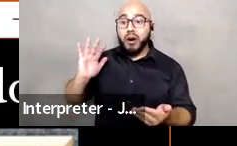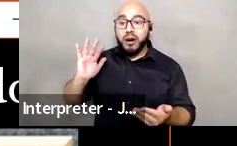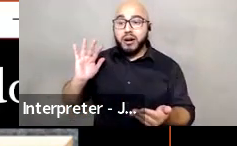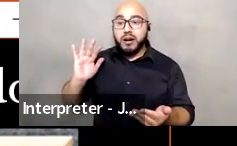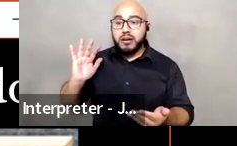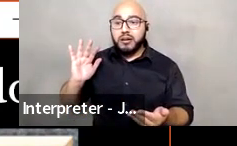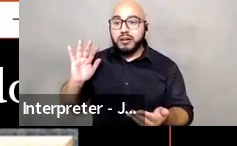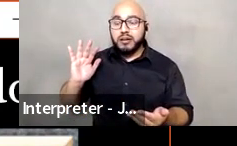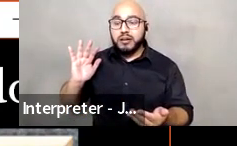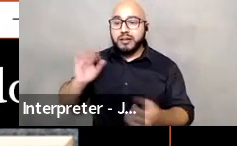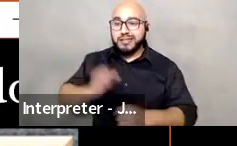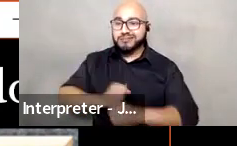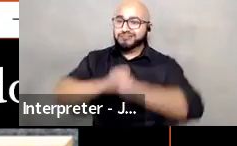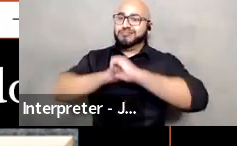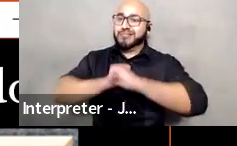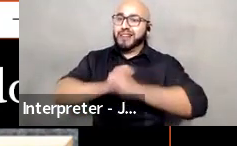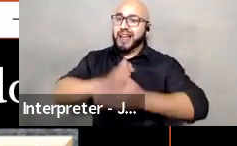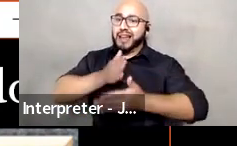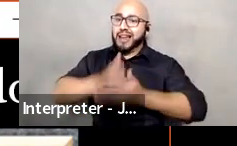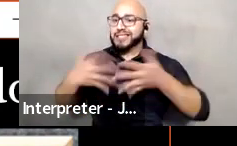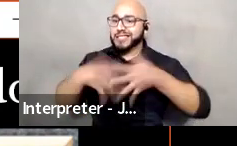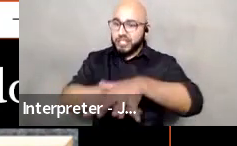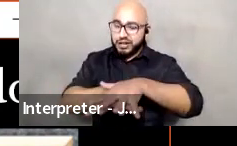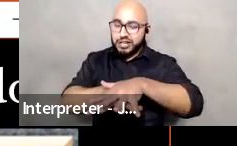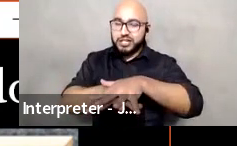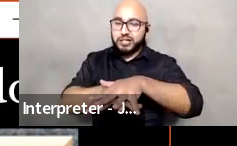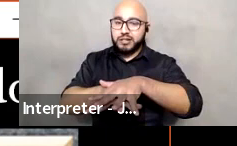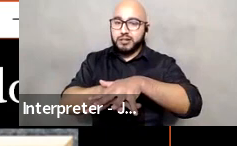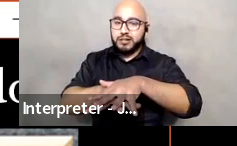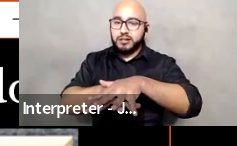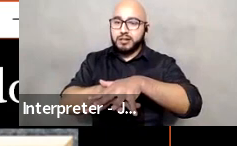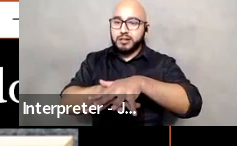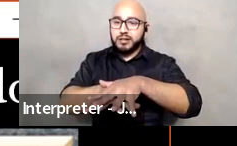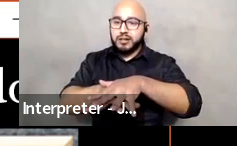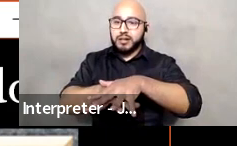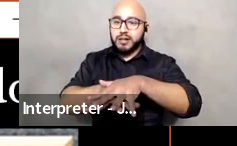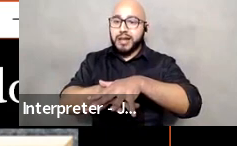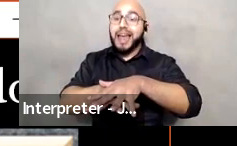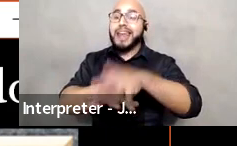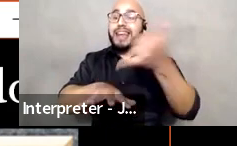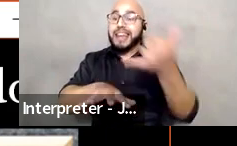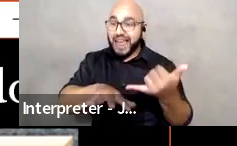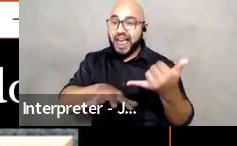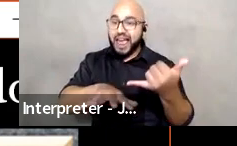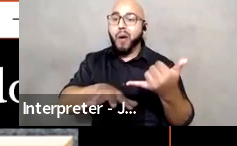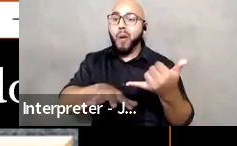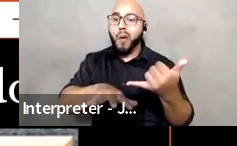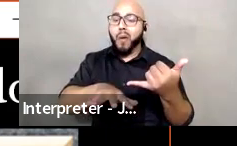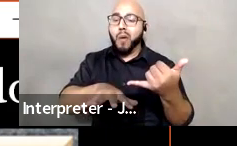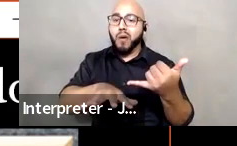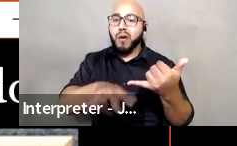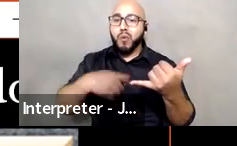Defense against integration and that we. Are really understanding that now.